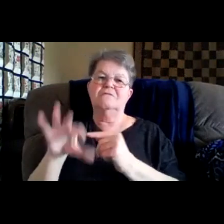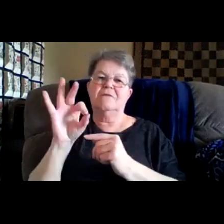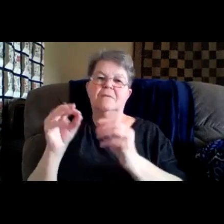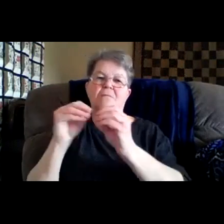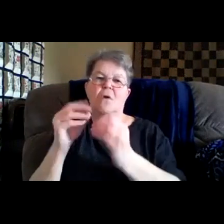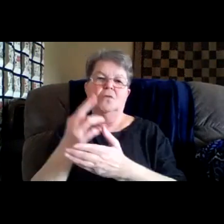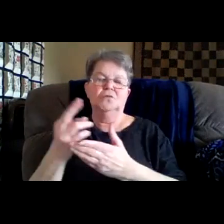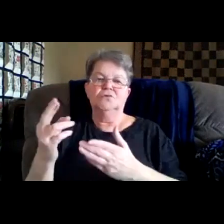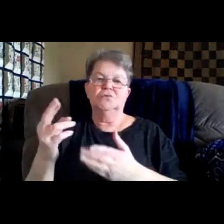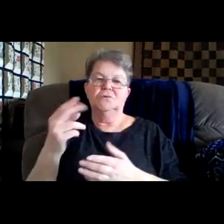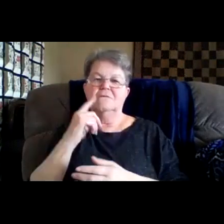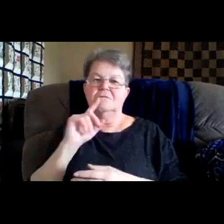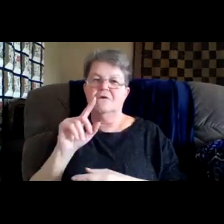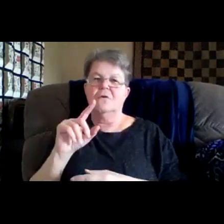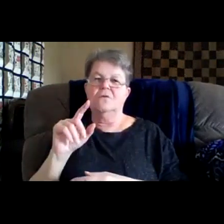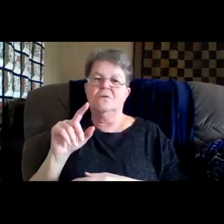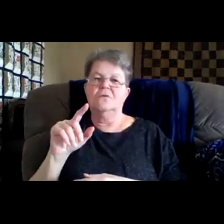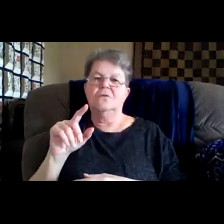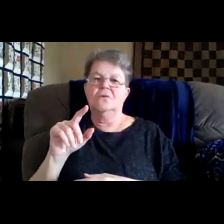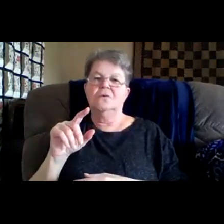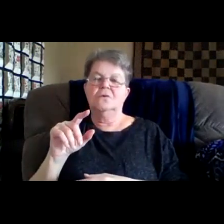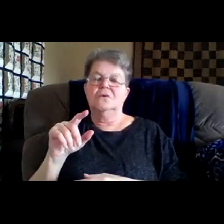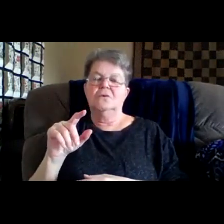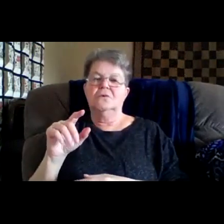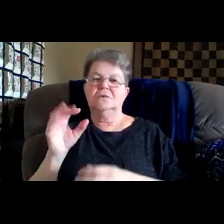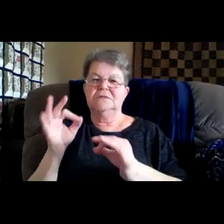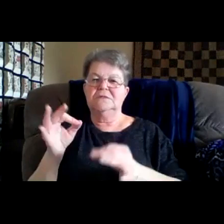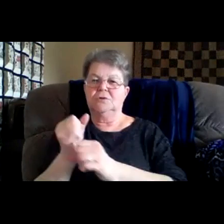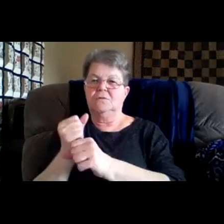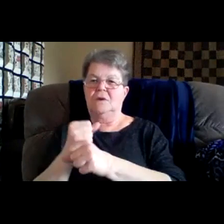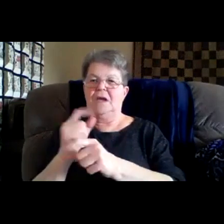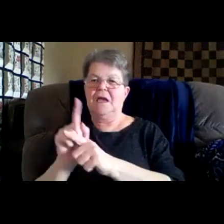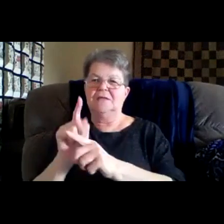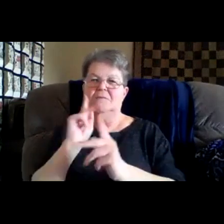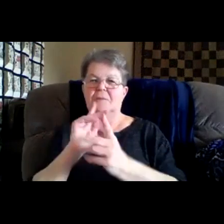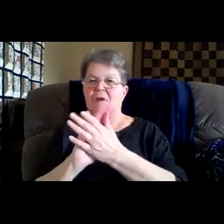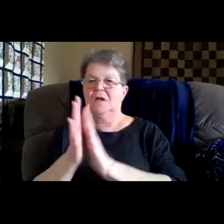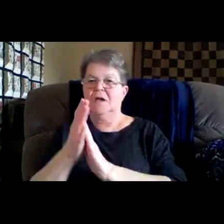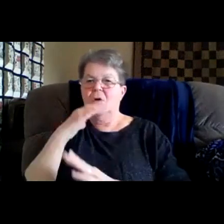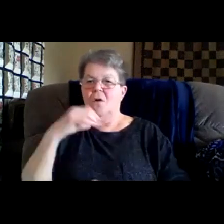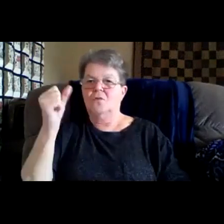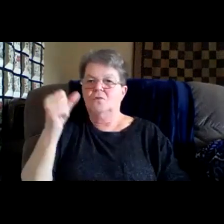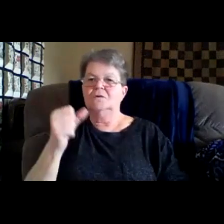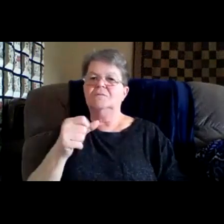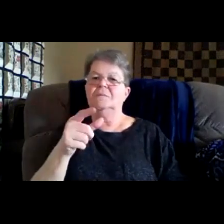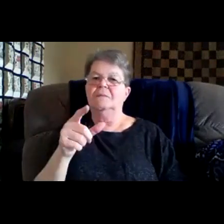for use of supported decision-making as people age. [Laura] Yeah, and we were also involved